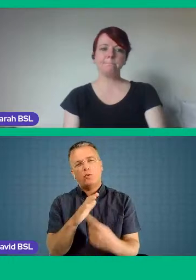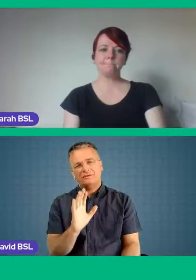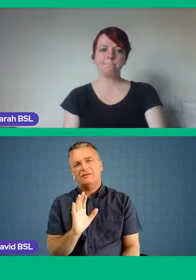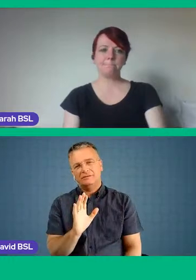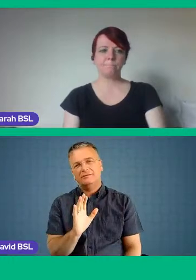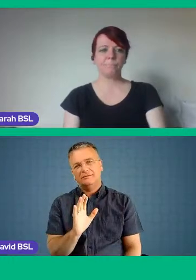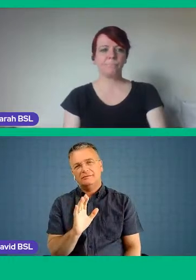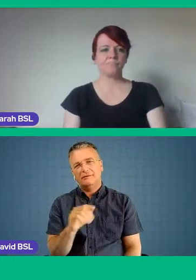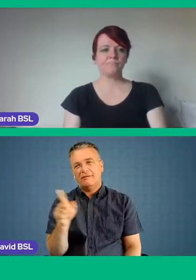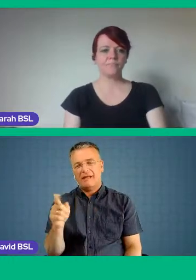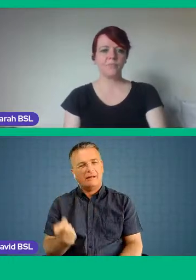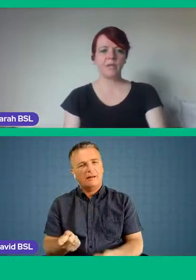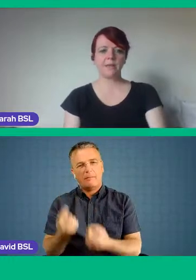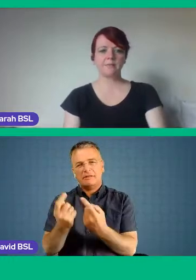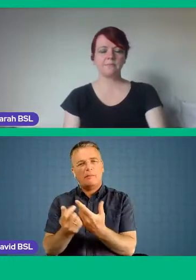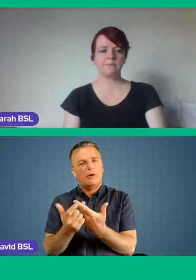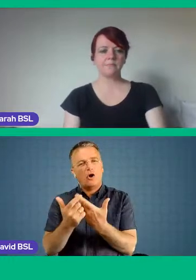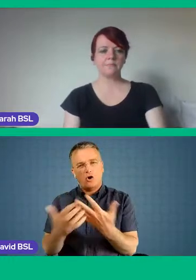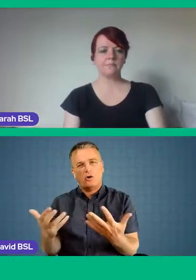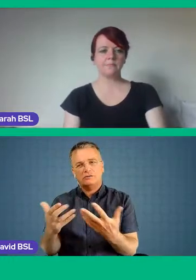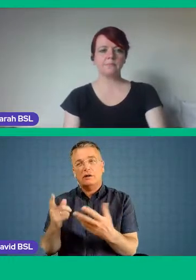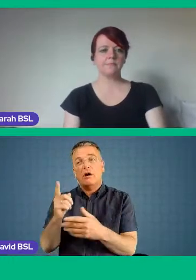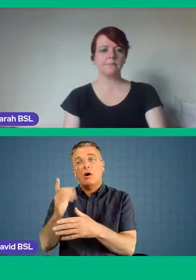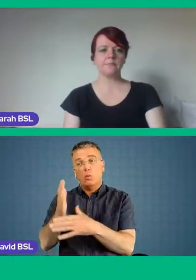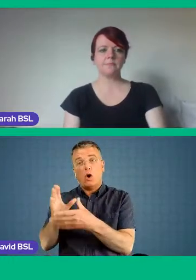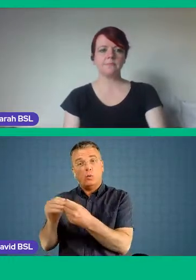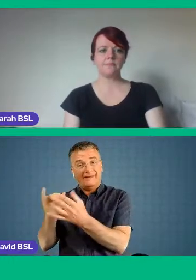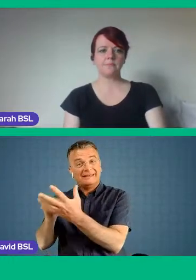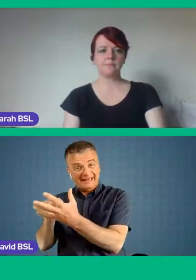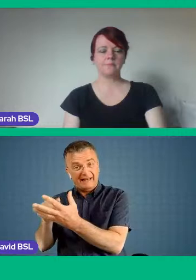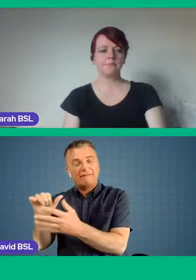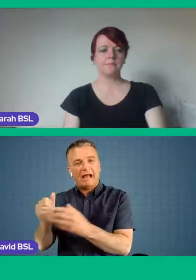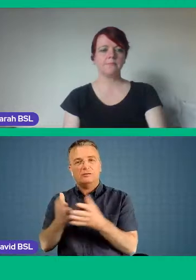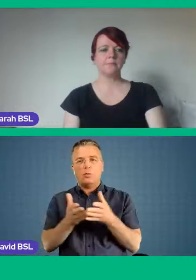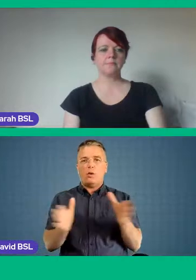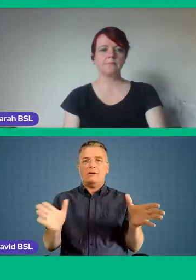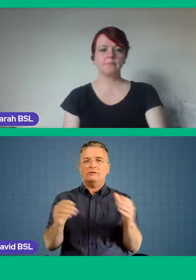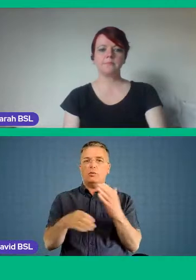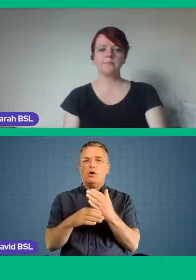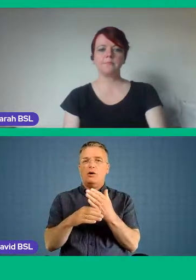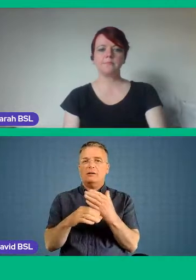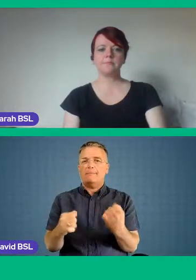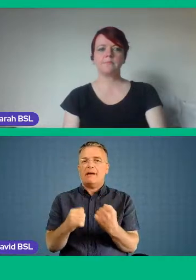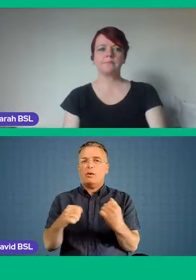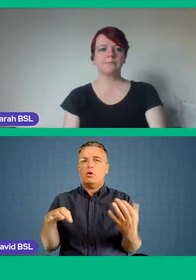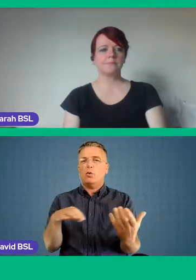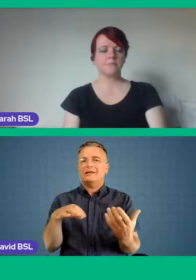saying is, vulnerability is really important and that comes up a lot not just in the work we have